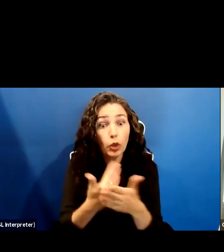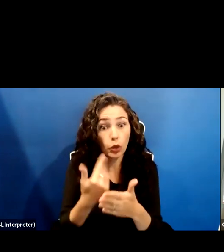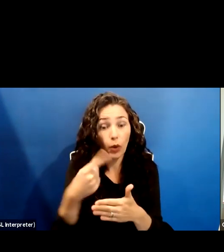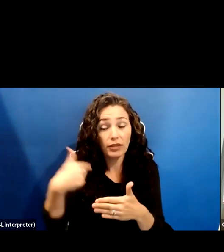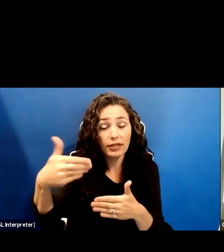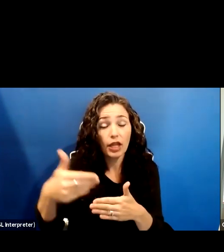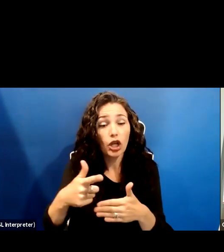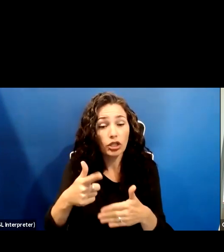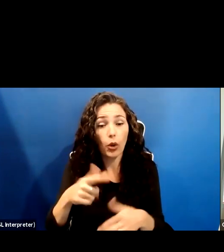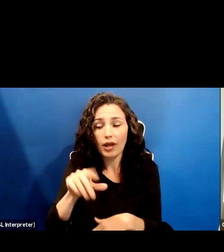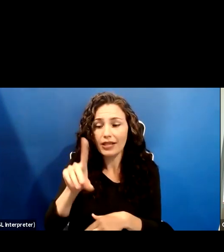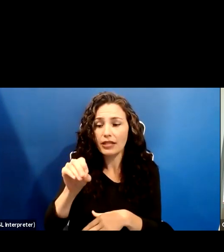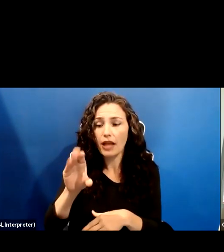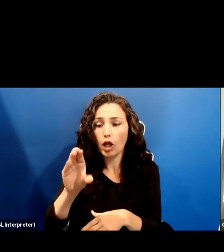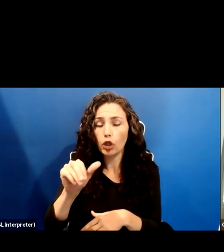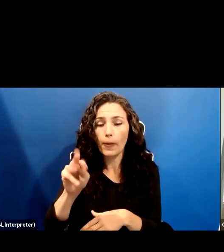You can go to documentary.org/awardsspotlight.